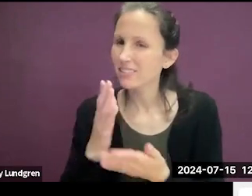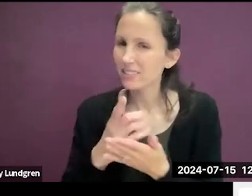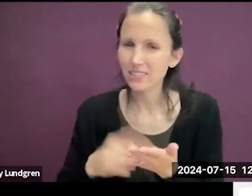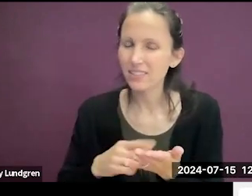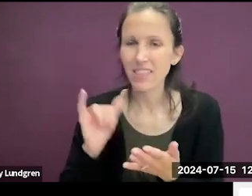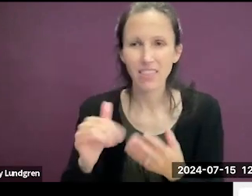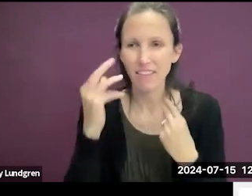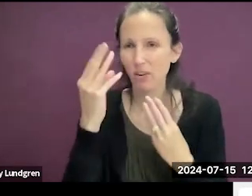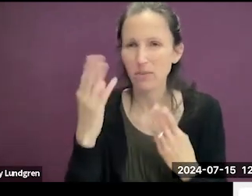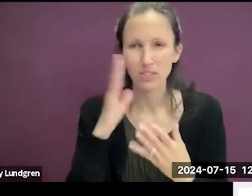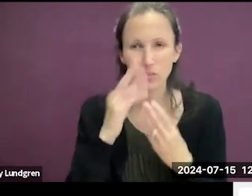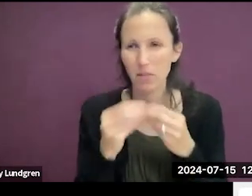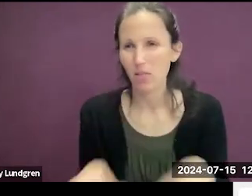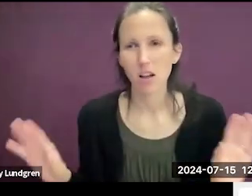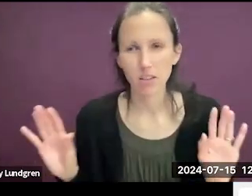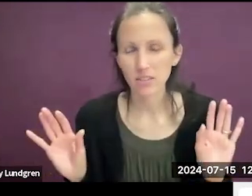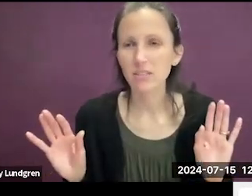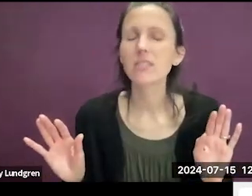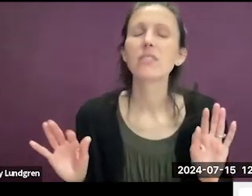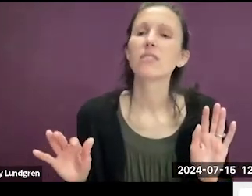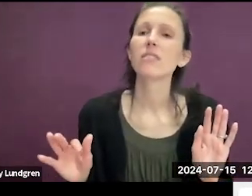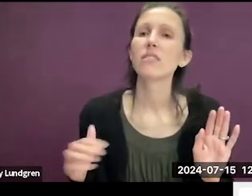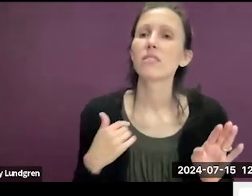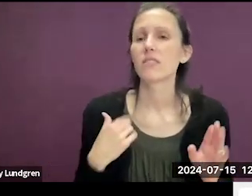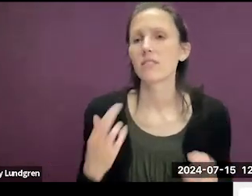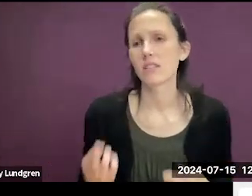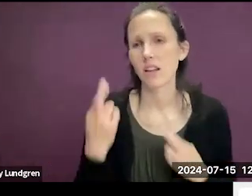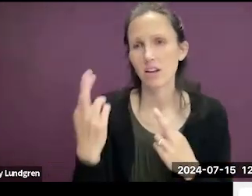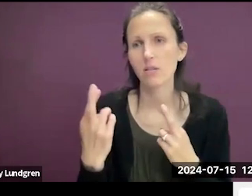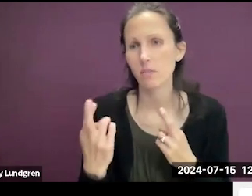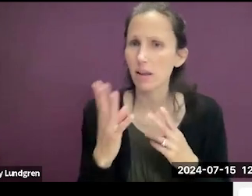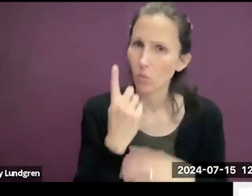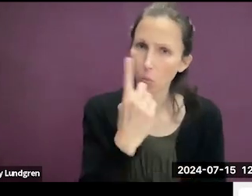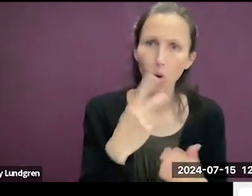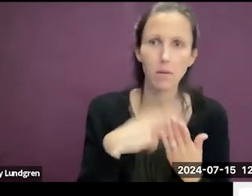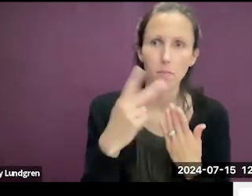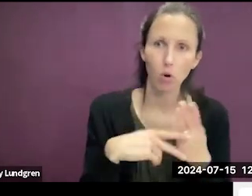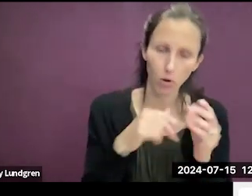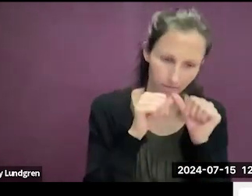I would generally recommend try to stick with one program so that you're not going back and forth